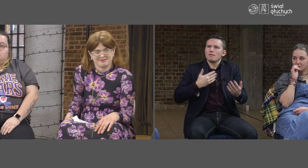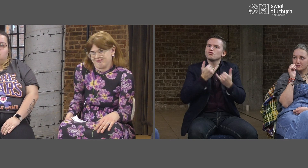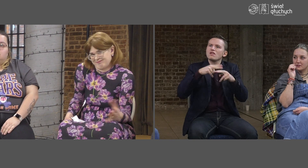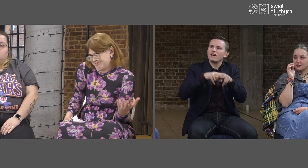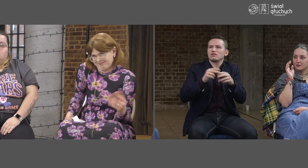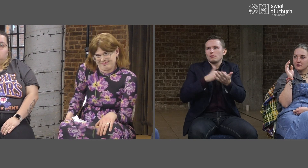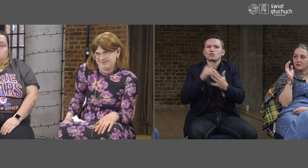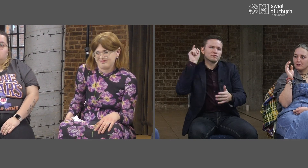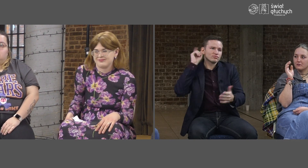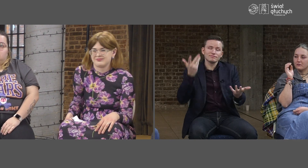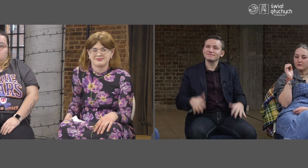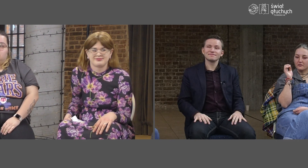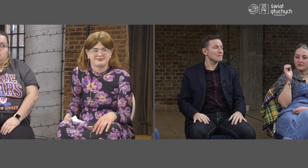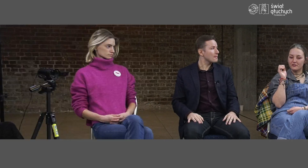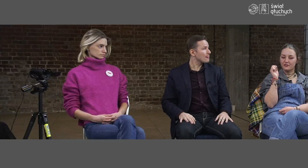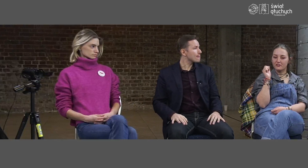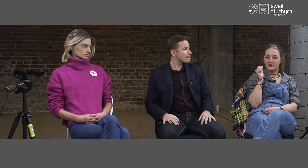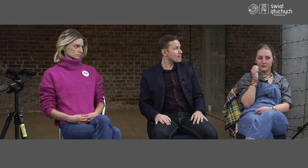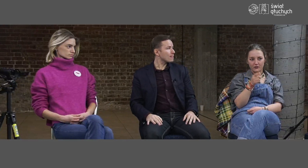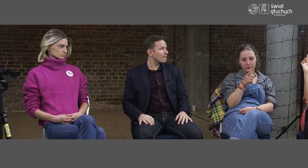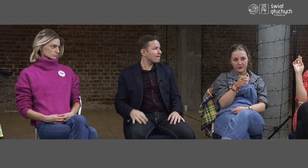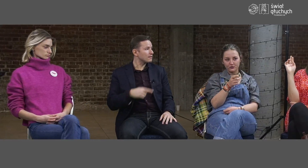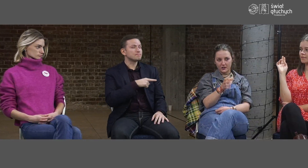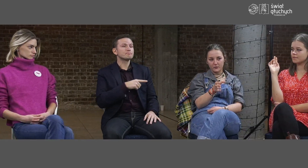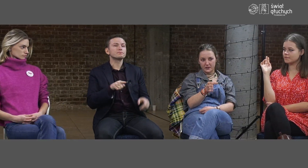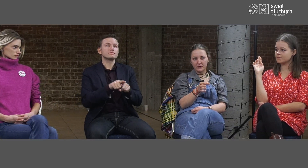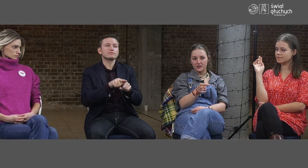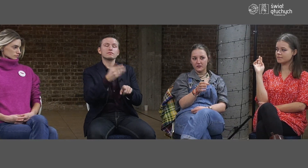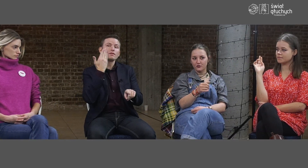[Tomasz] Great. Maria. [Maria] This is a very interesting perspective for me,